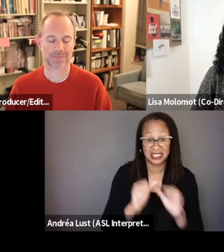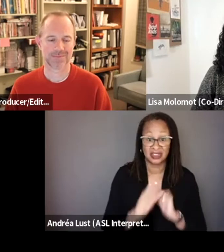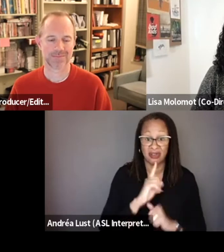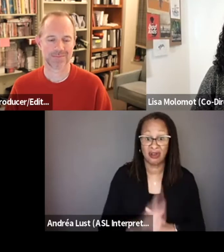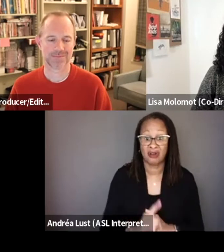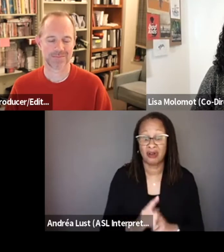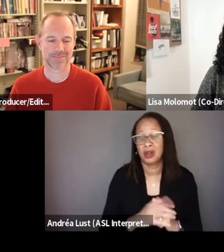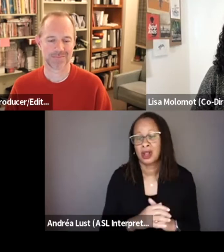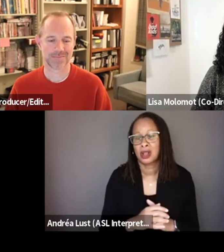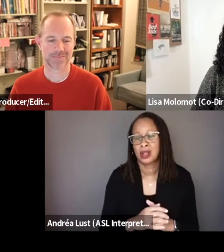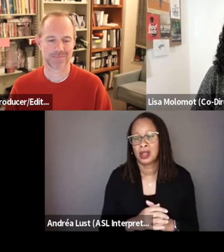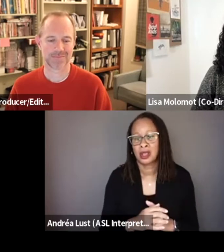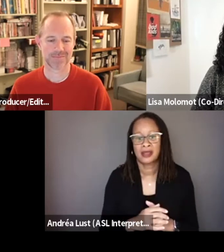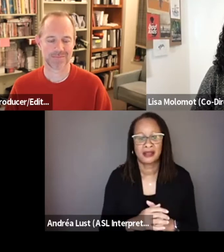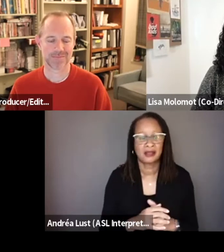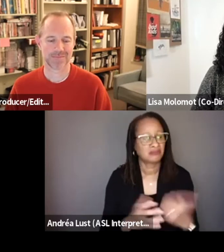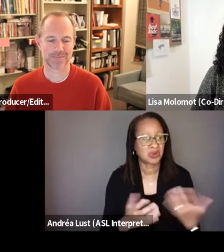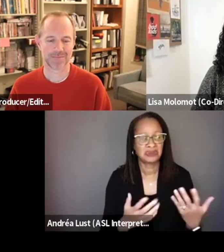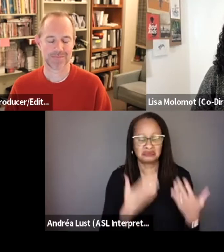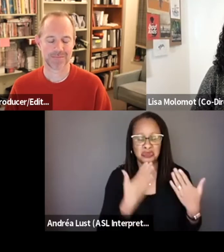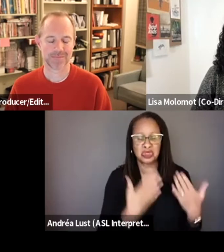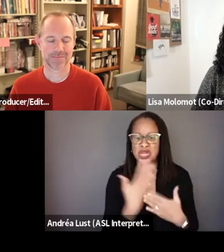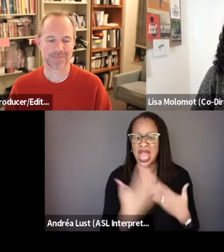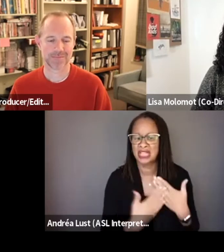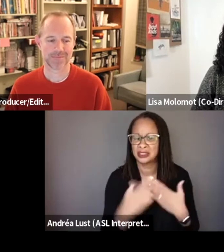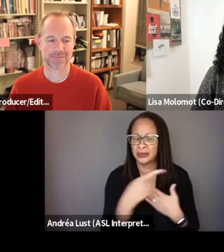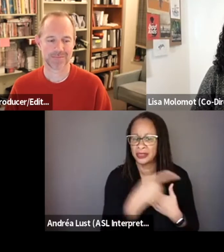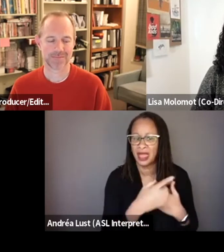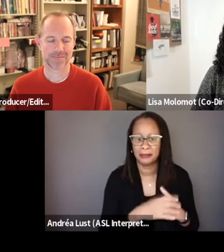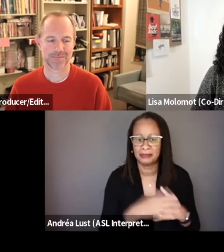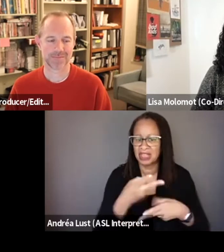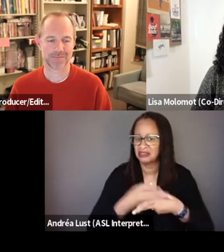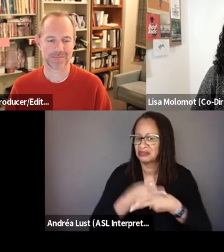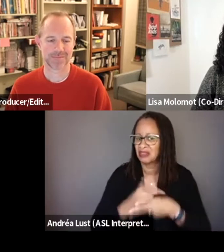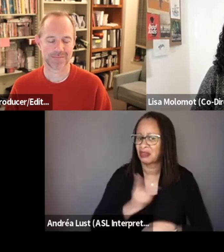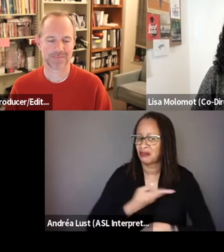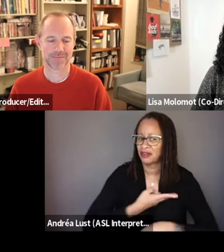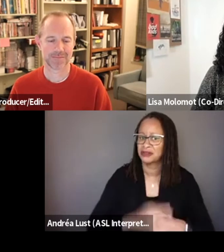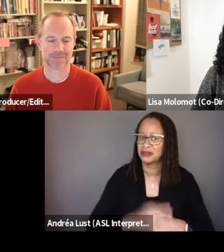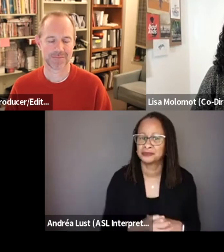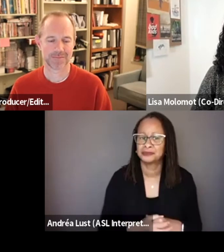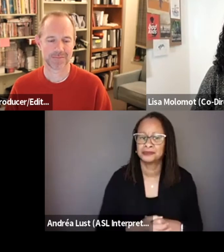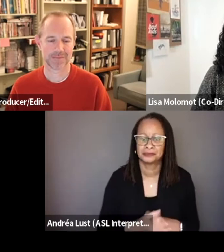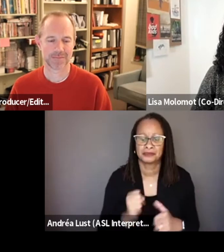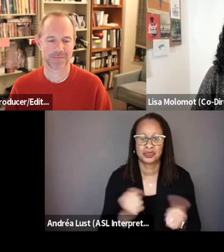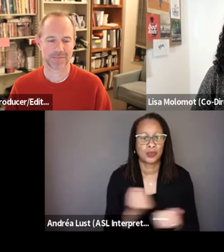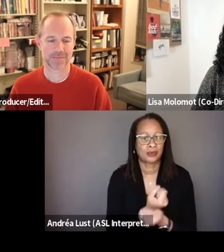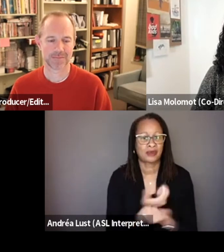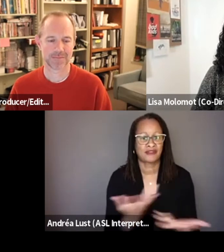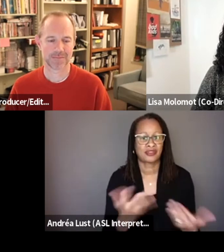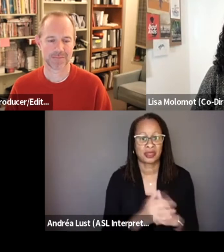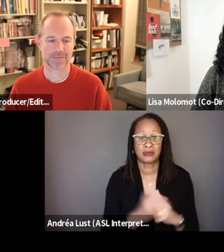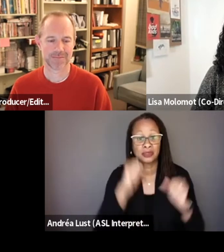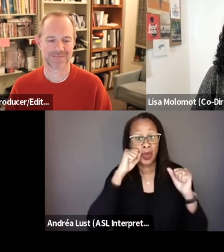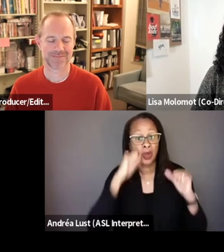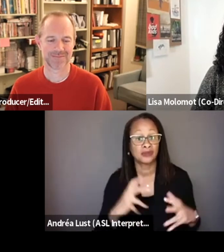that we are in good hands with them, and so, you know, everything was awesome.